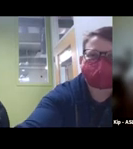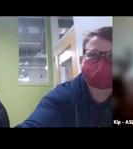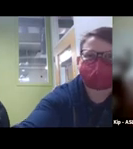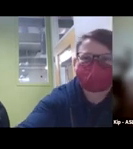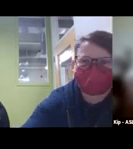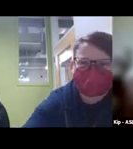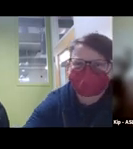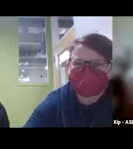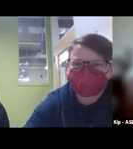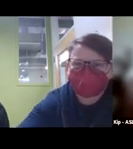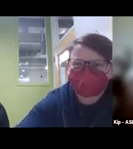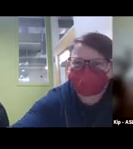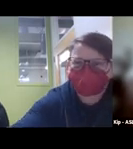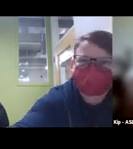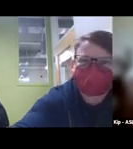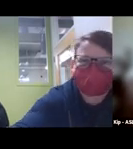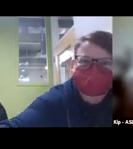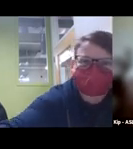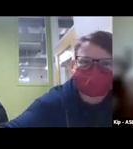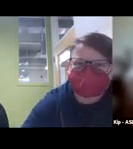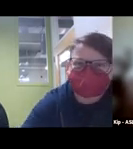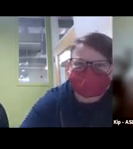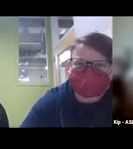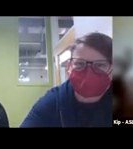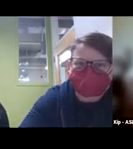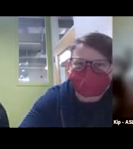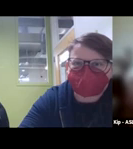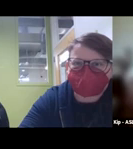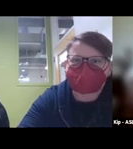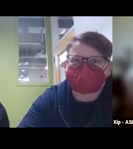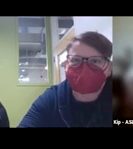So when I'm myself but I'm not to, would you mind advancing?